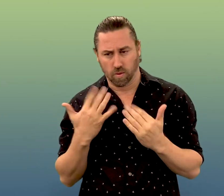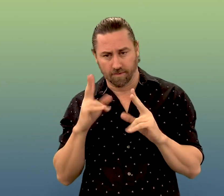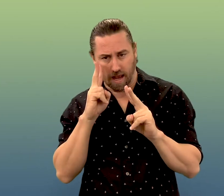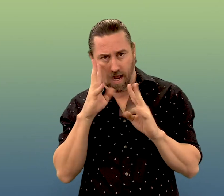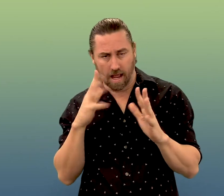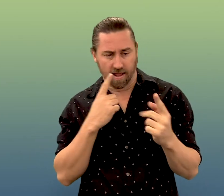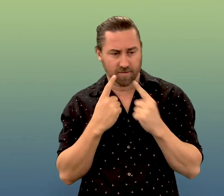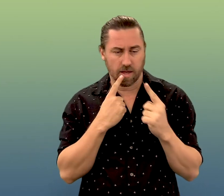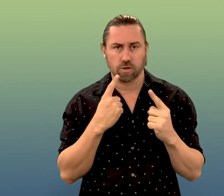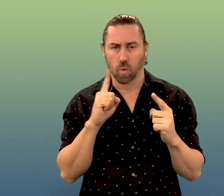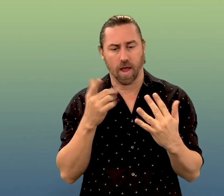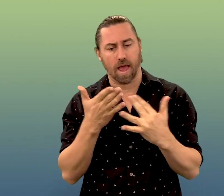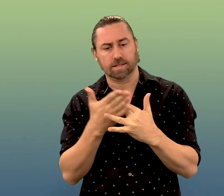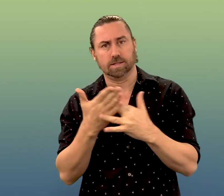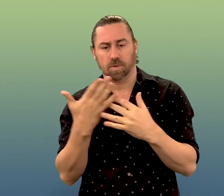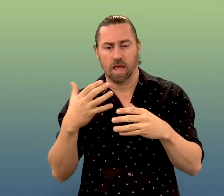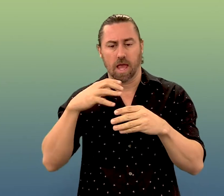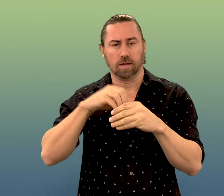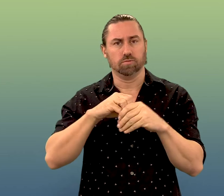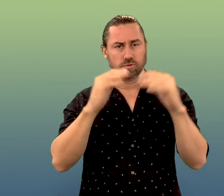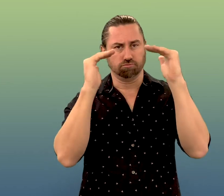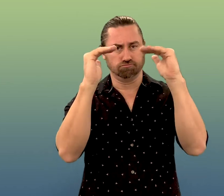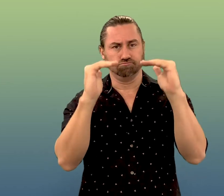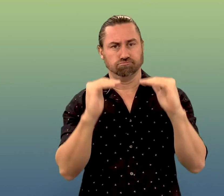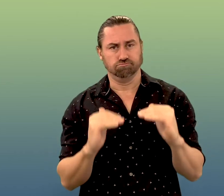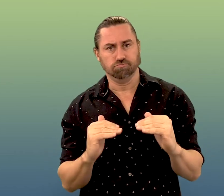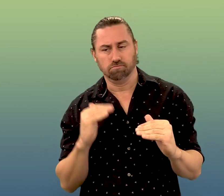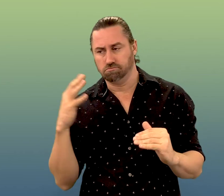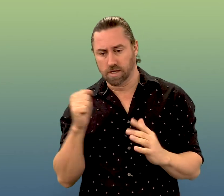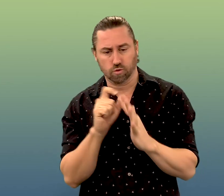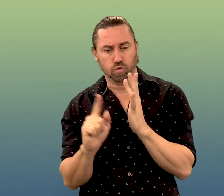with clarity around accessibility and inclusion expectations